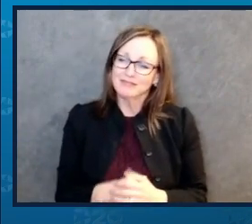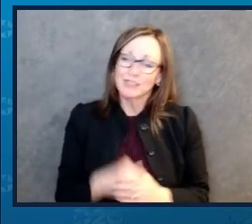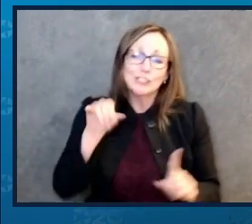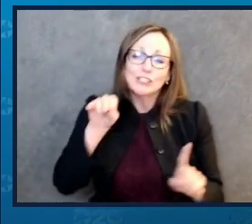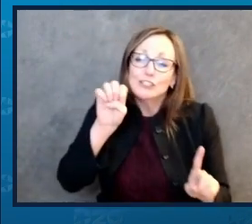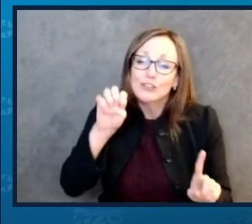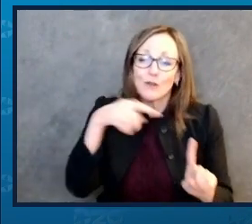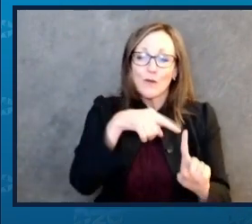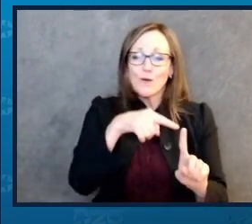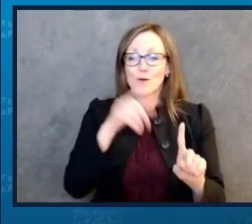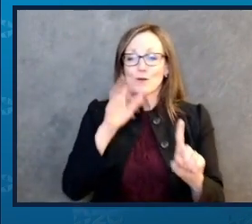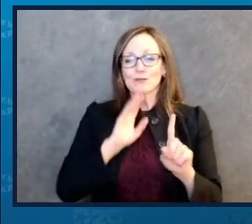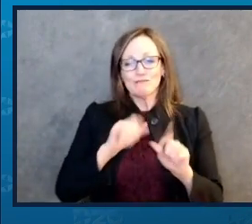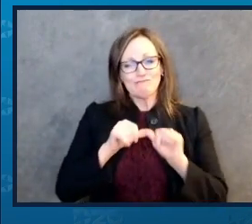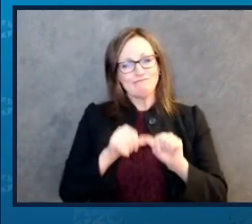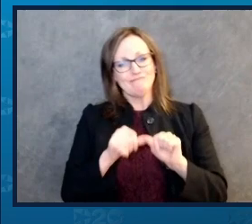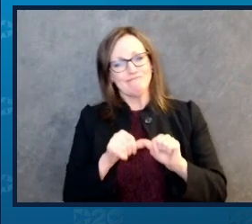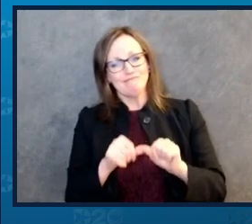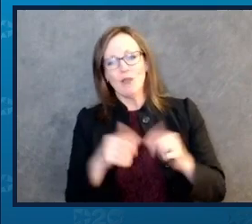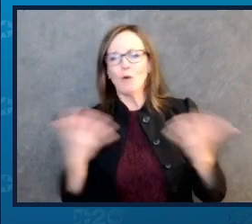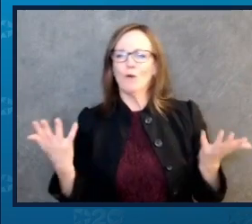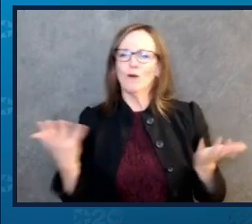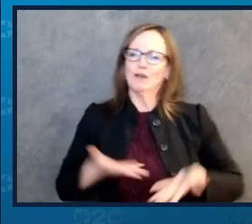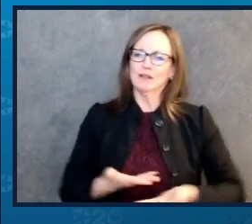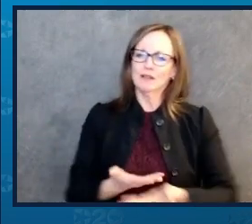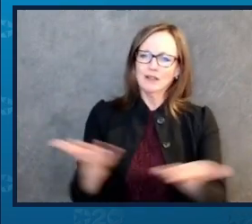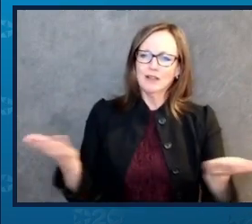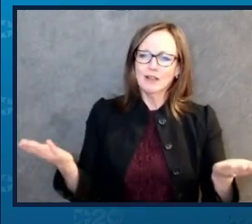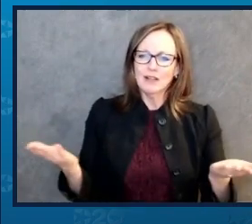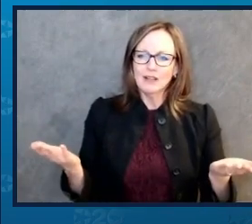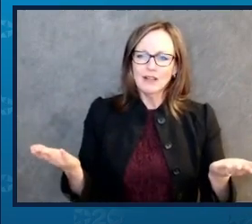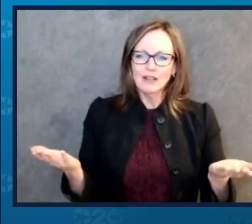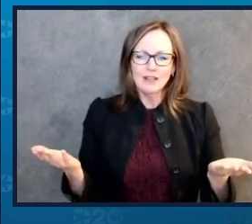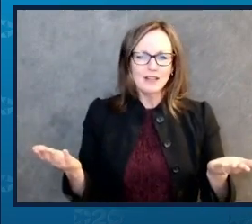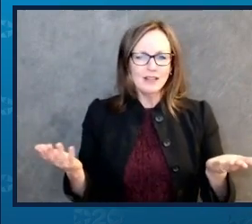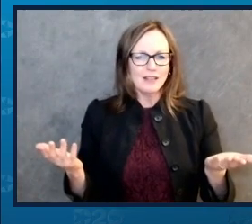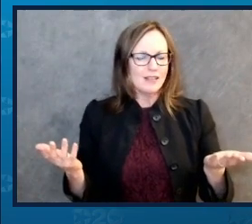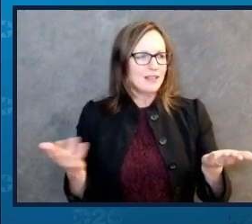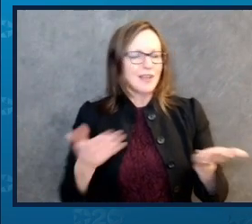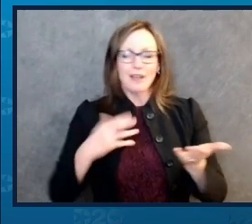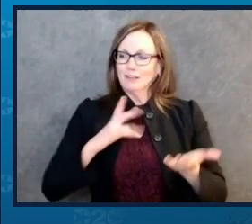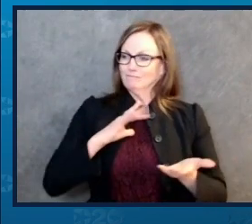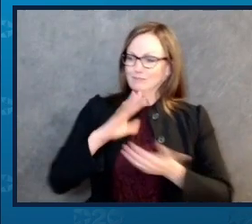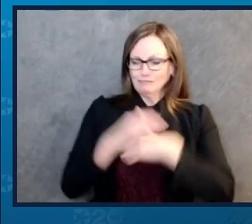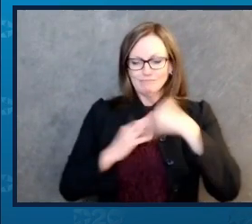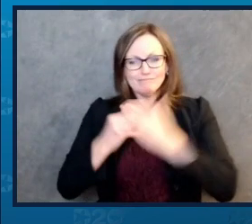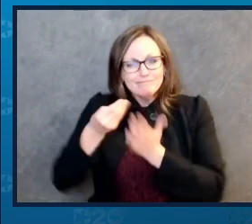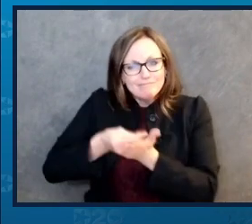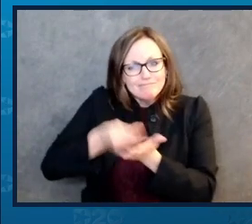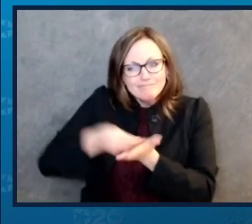NOT THE CEILING. JOE WILL BRING US TOGETHER TO